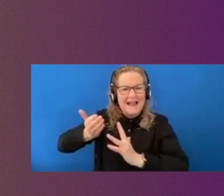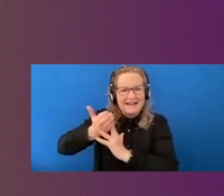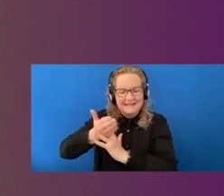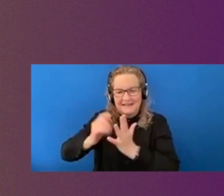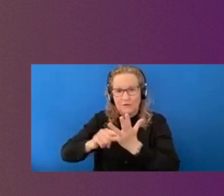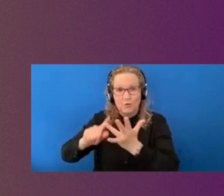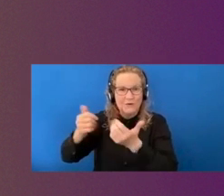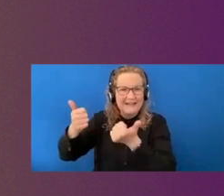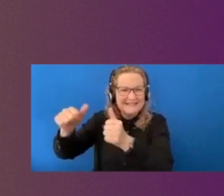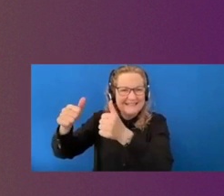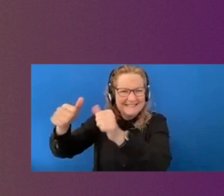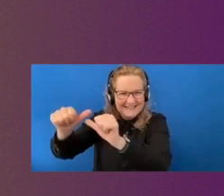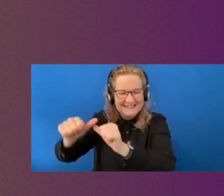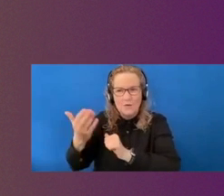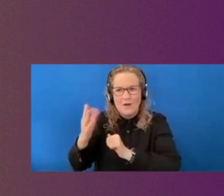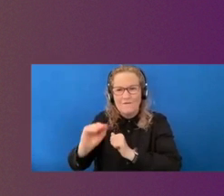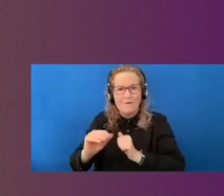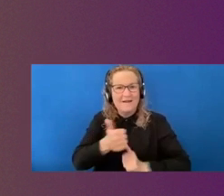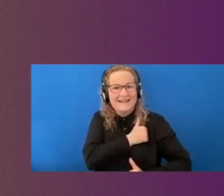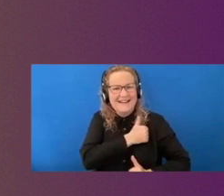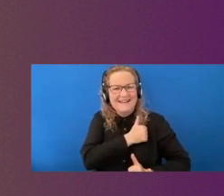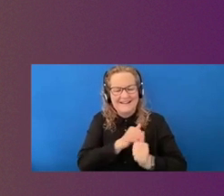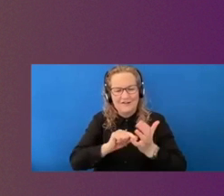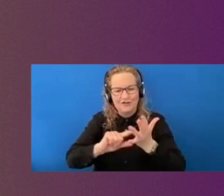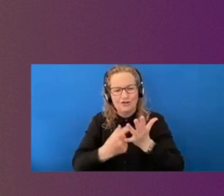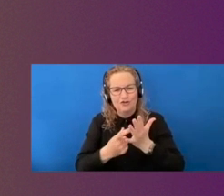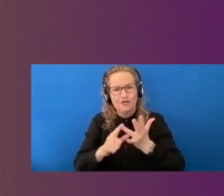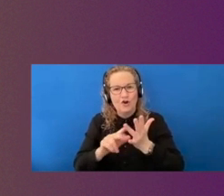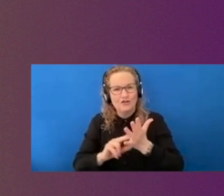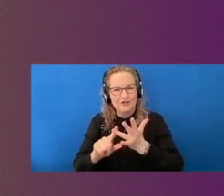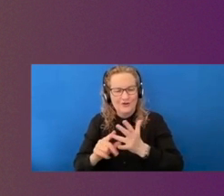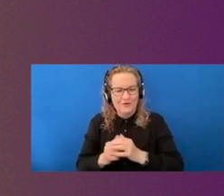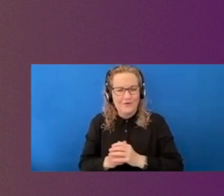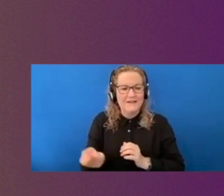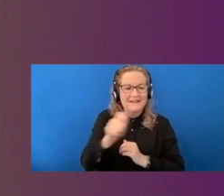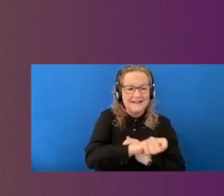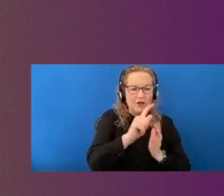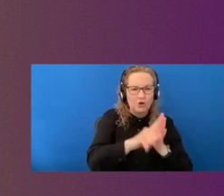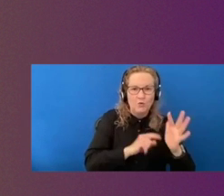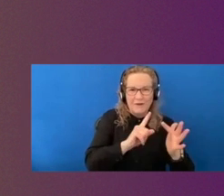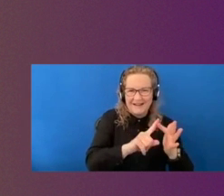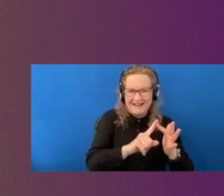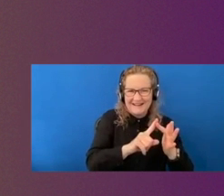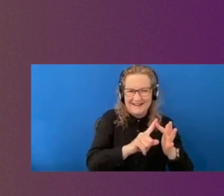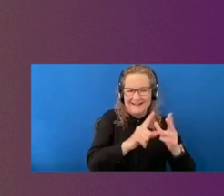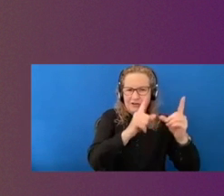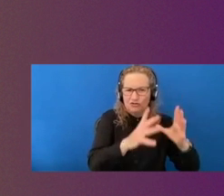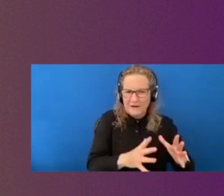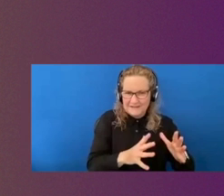who's joining us from Toronto Canada and finally Julie Duong the director of empowering solutions